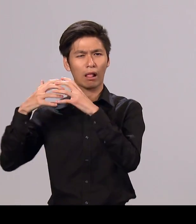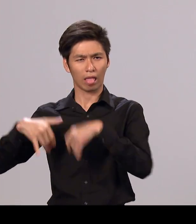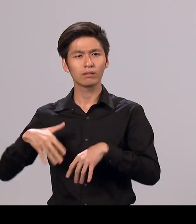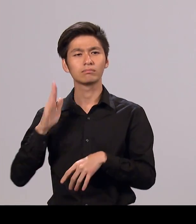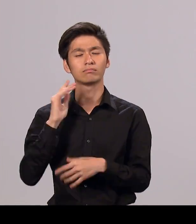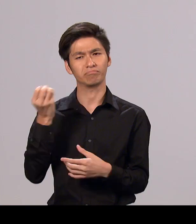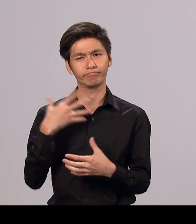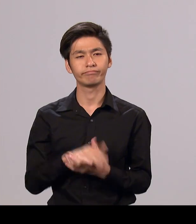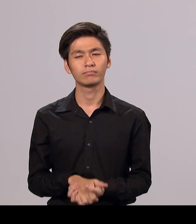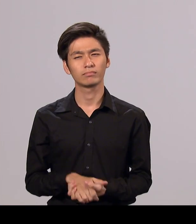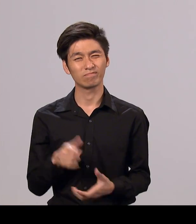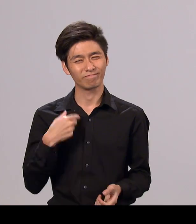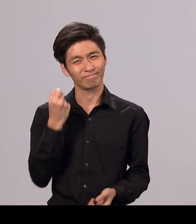And I understand these concerns.